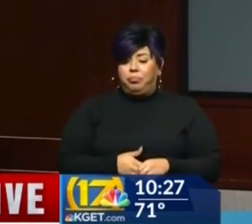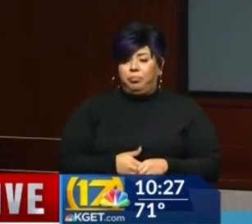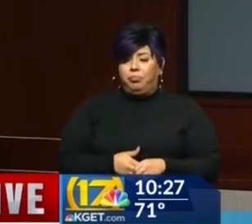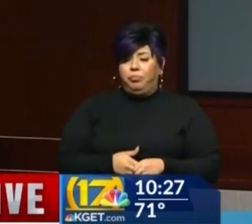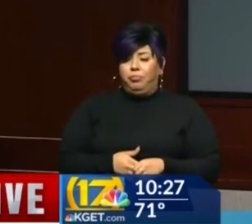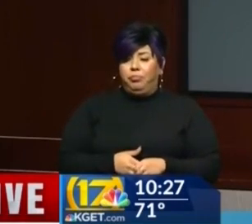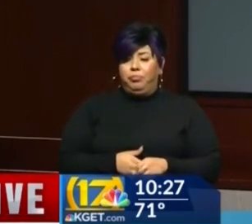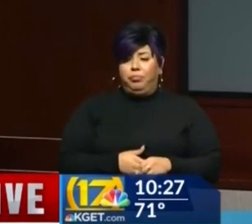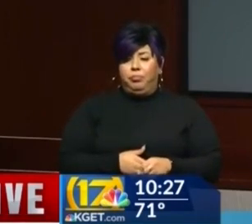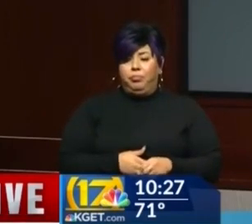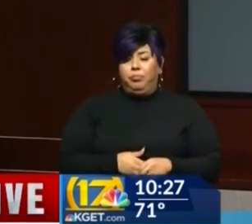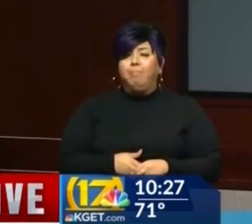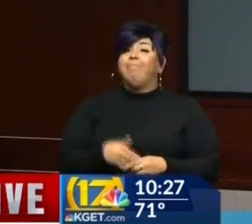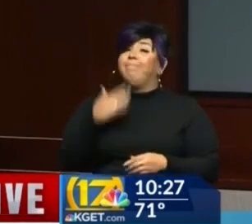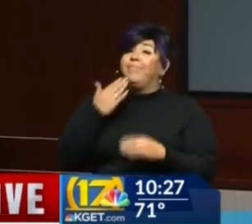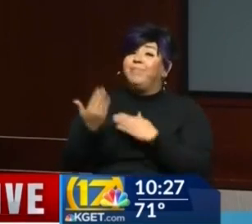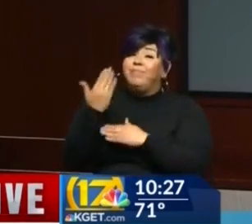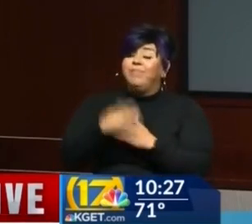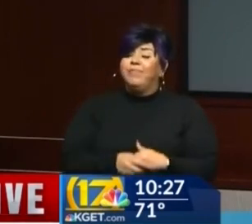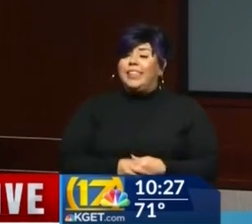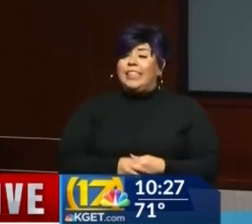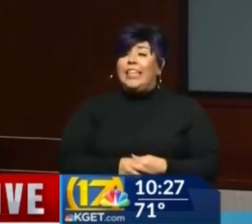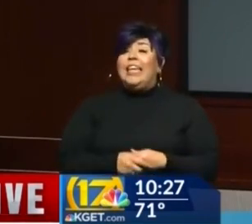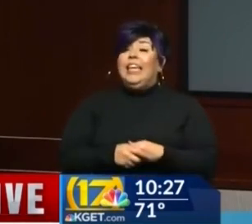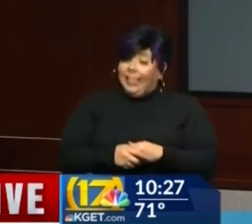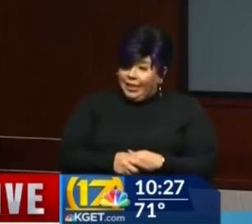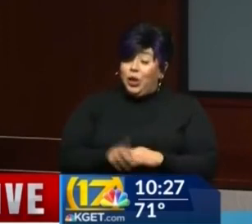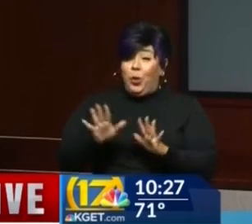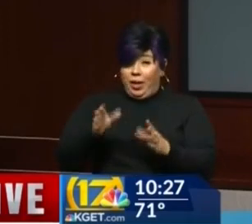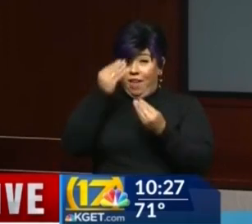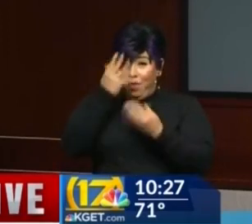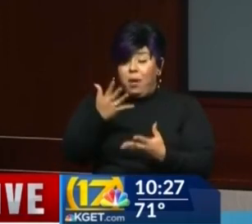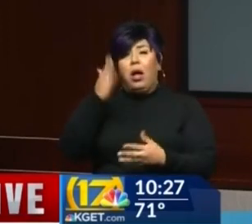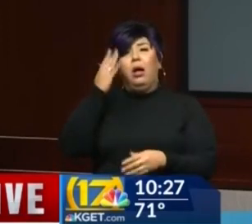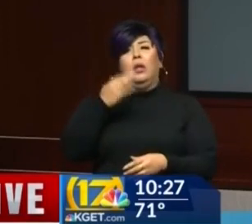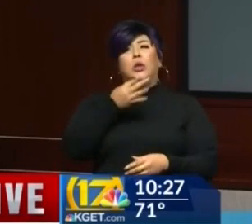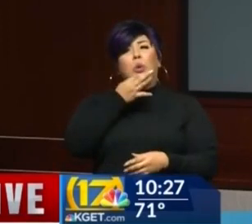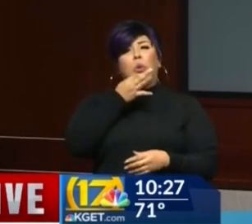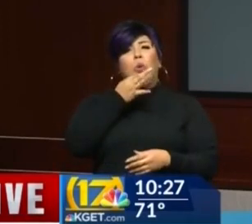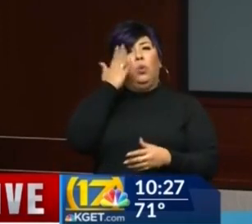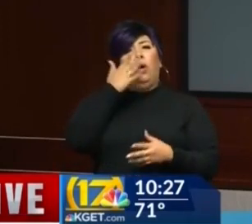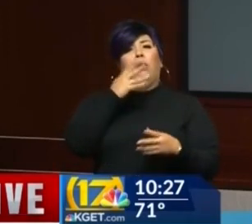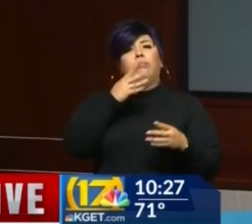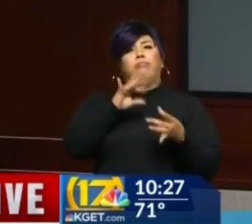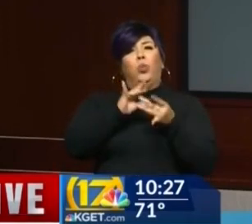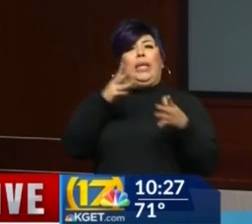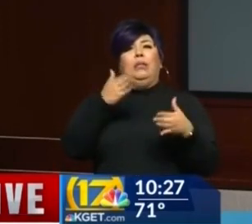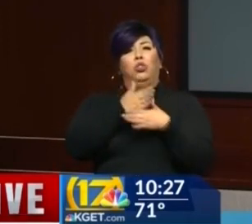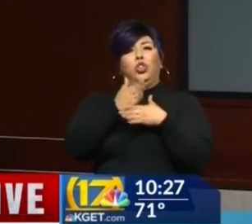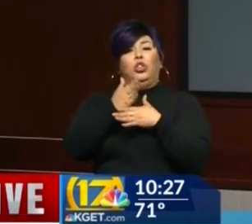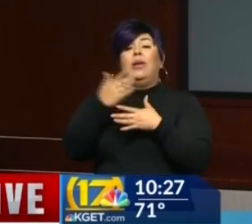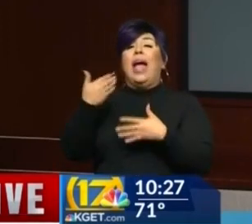SPECIFICALLY WHAT WE MADE FOR THIS INFORMATION WHEN YOU PLAN ON THE NEXT UPDATE?